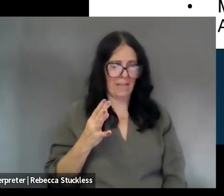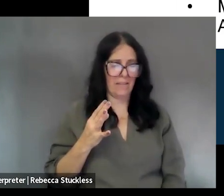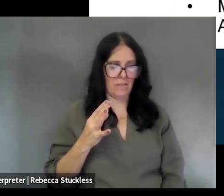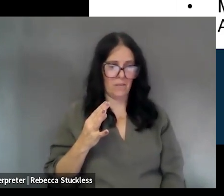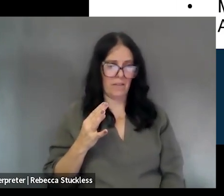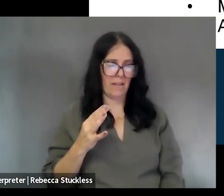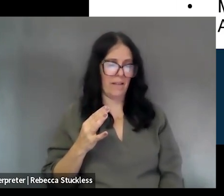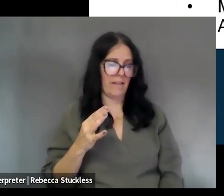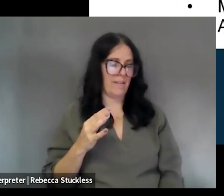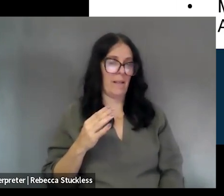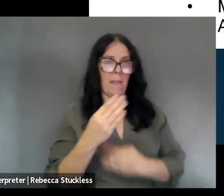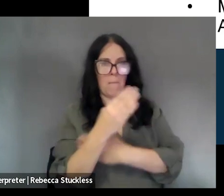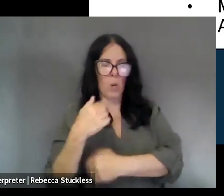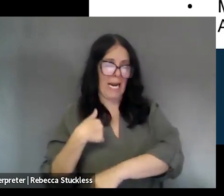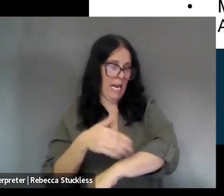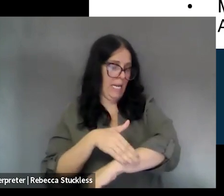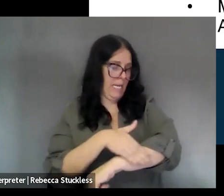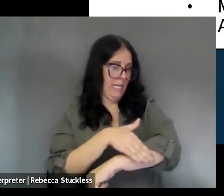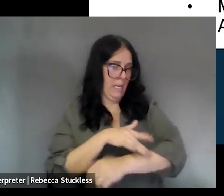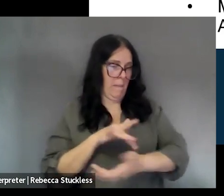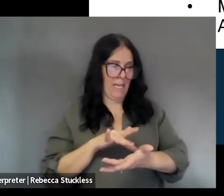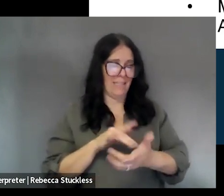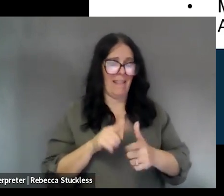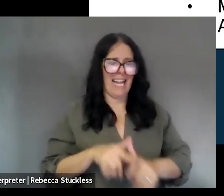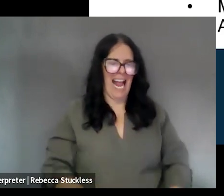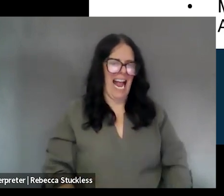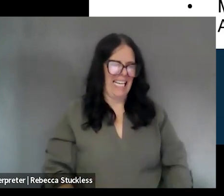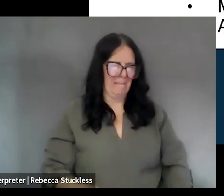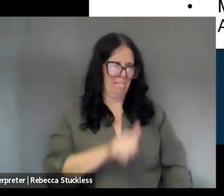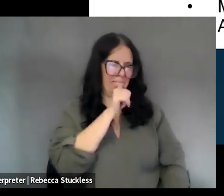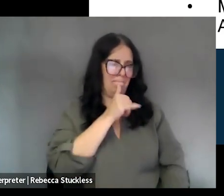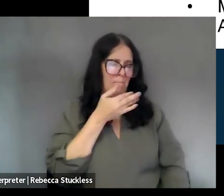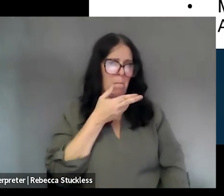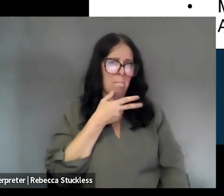morning, I would, you know, put on my medication, and then I just had to deal with just really